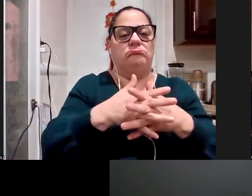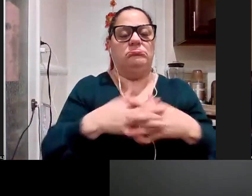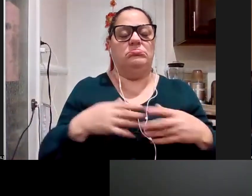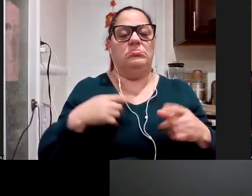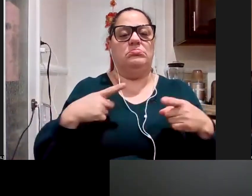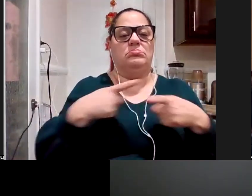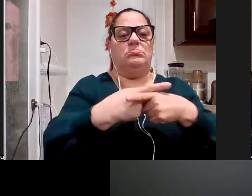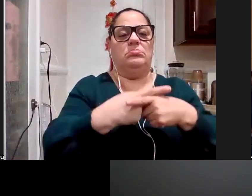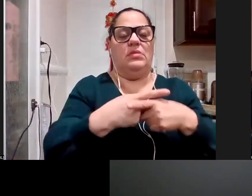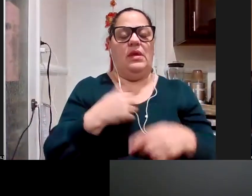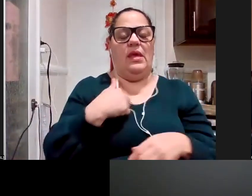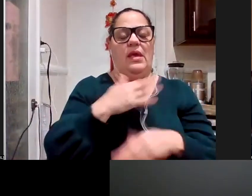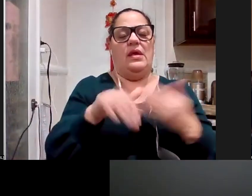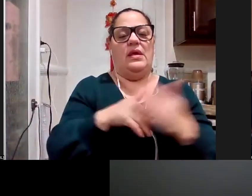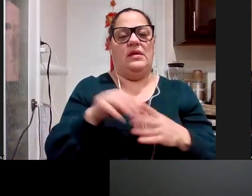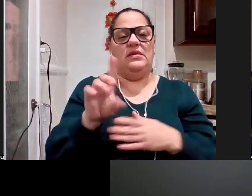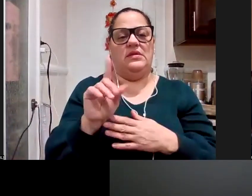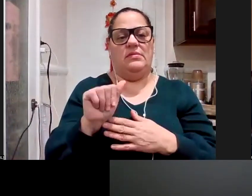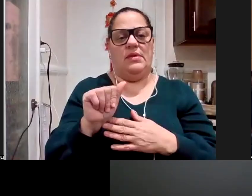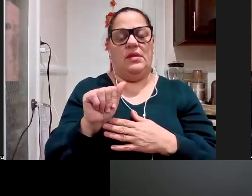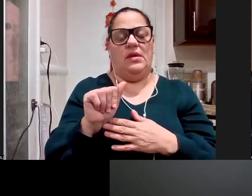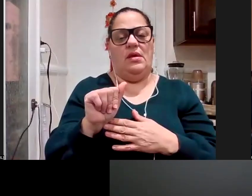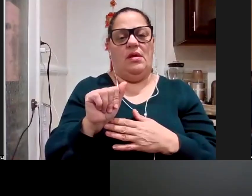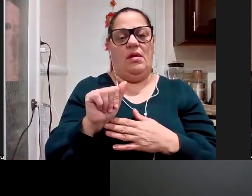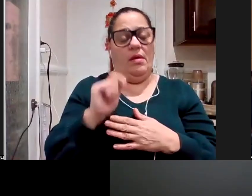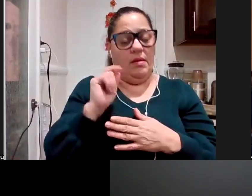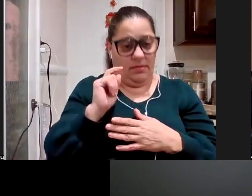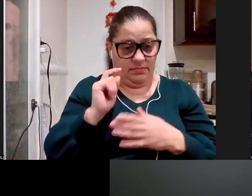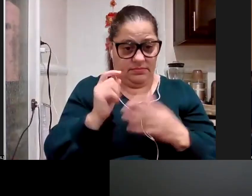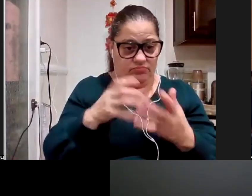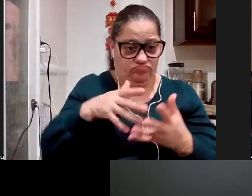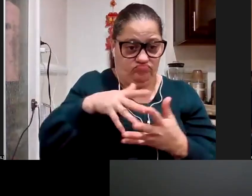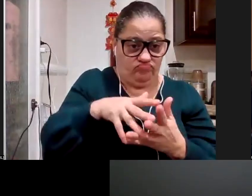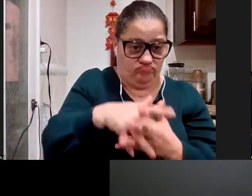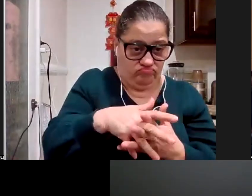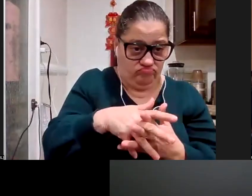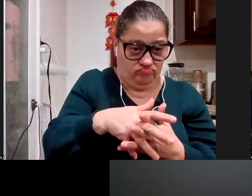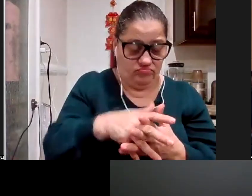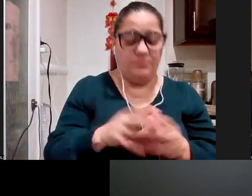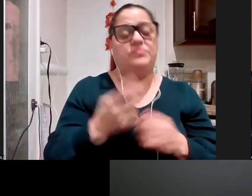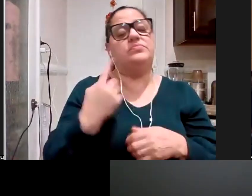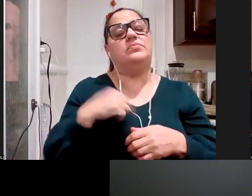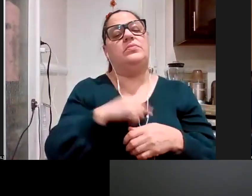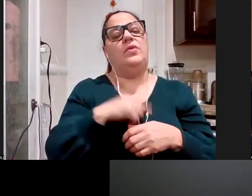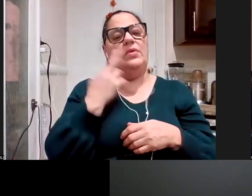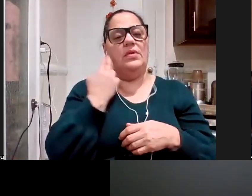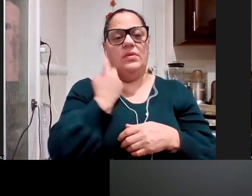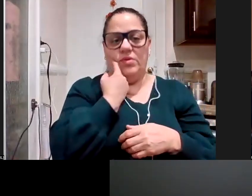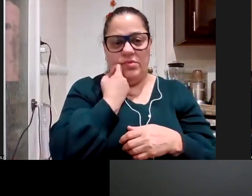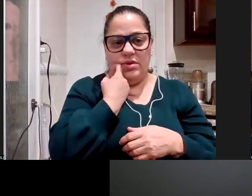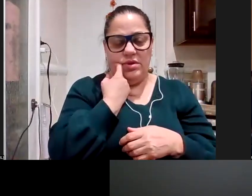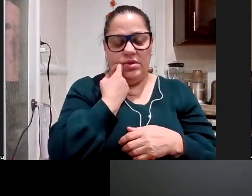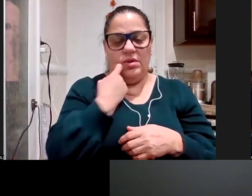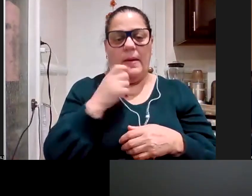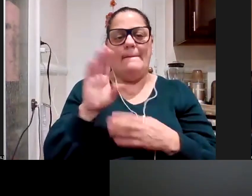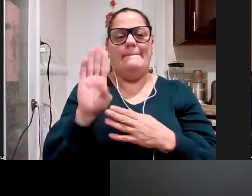disability are sort of are definitely intertwined. And then with the recent passage of Bob Kafka,